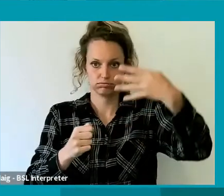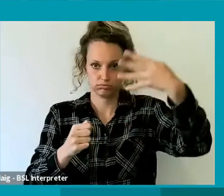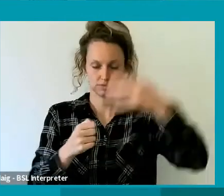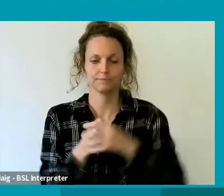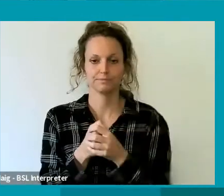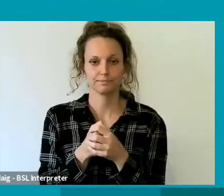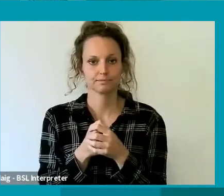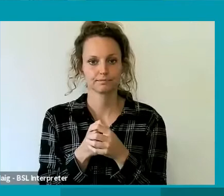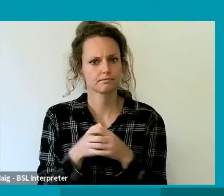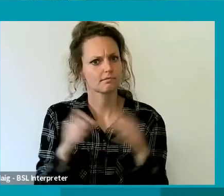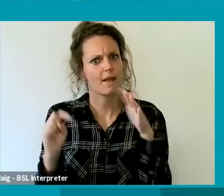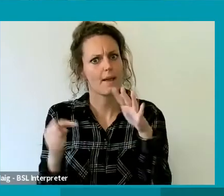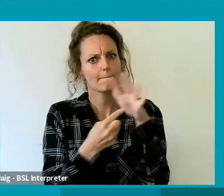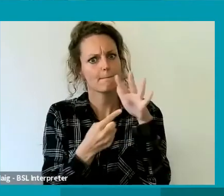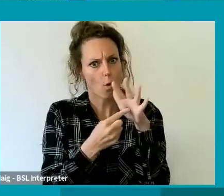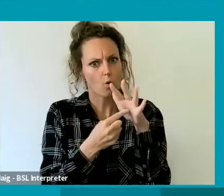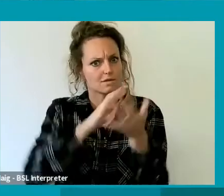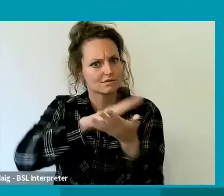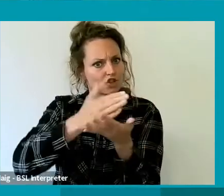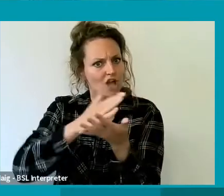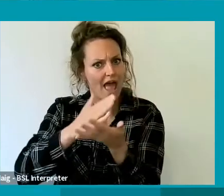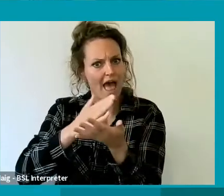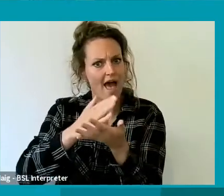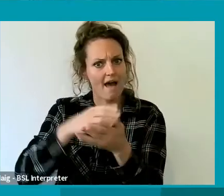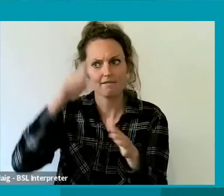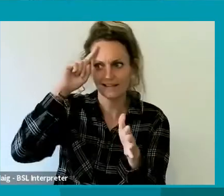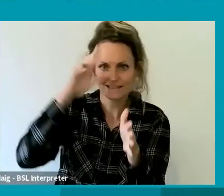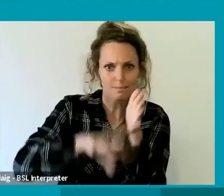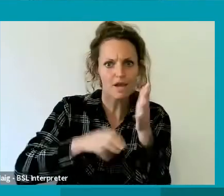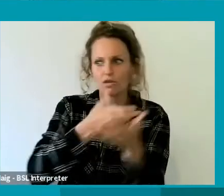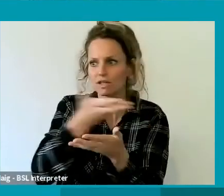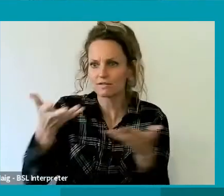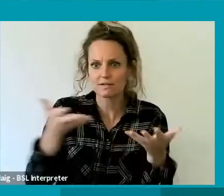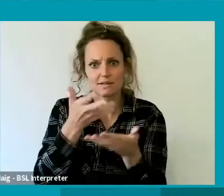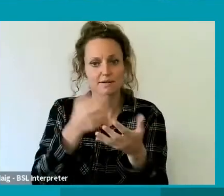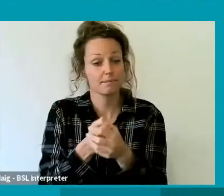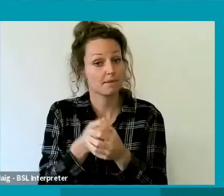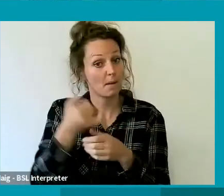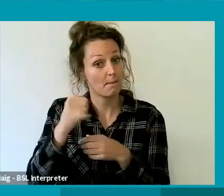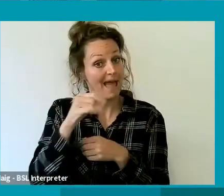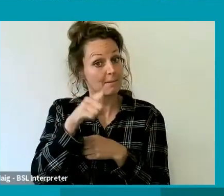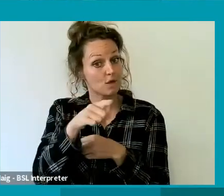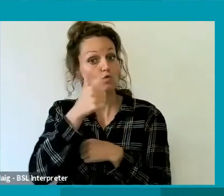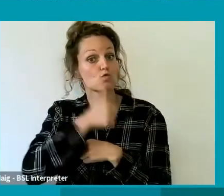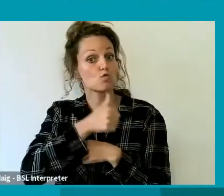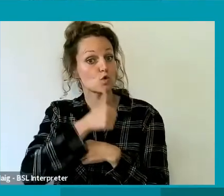Perhaps you're a prolific user of LinkedIn and you have a really strong personal brand. If show. If so, why not